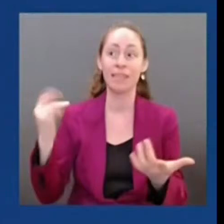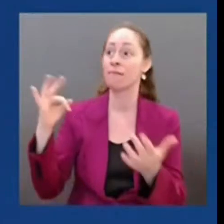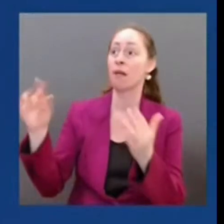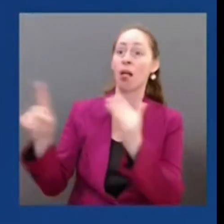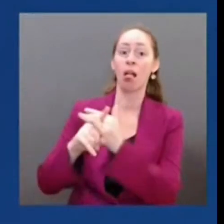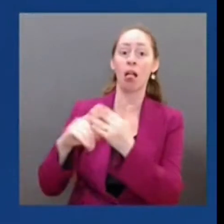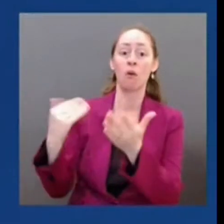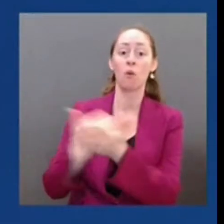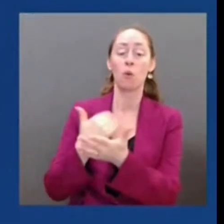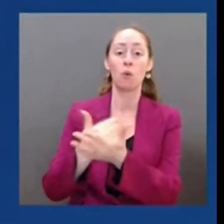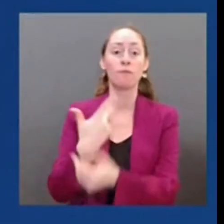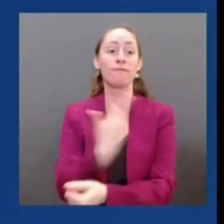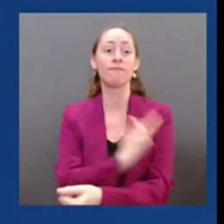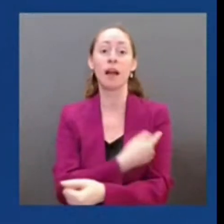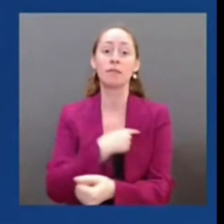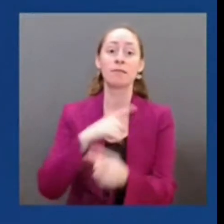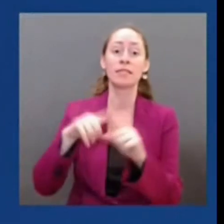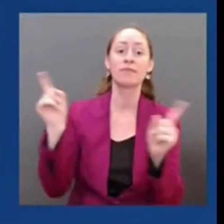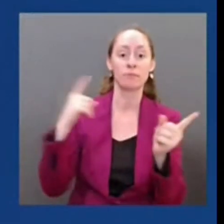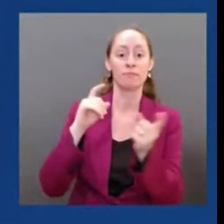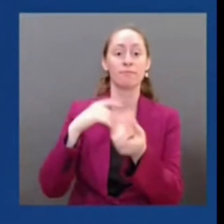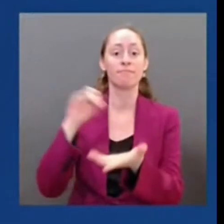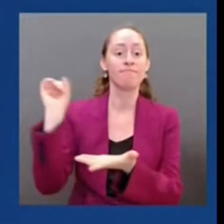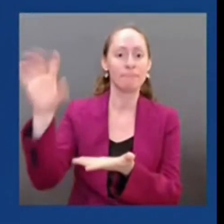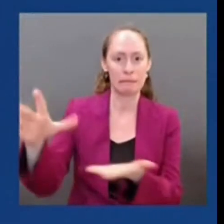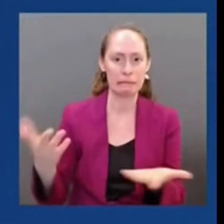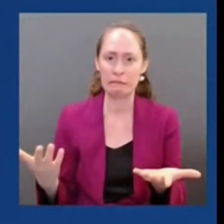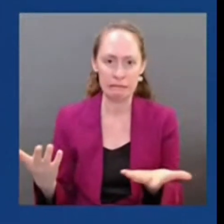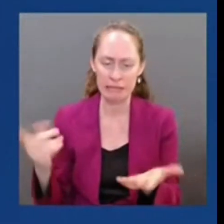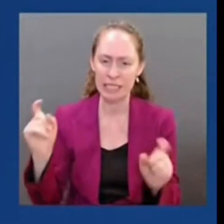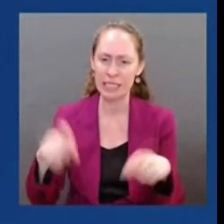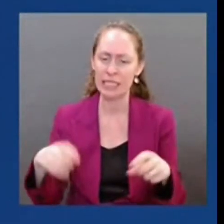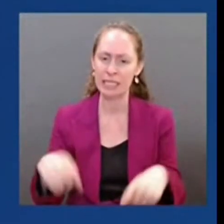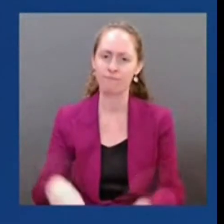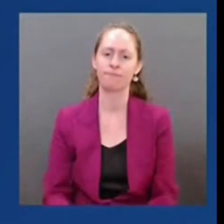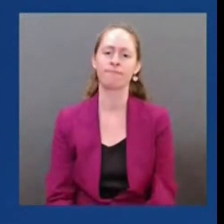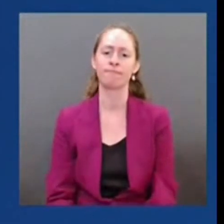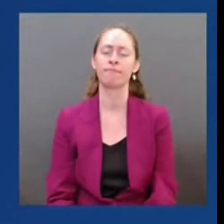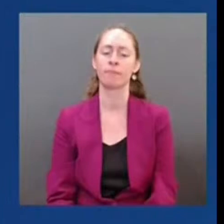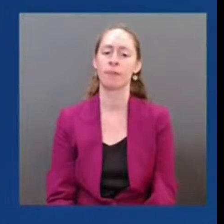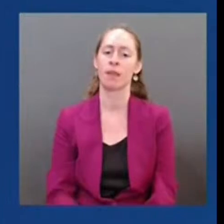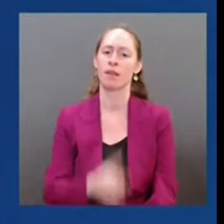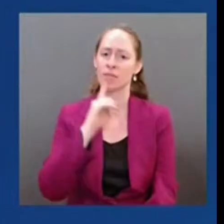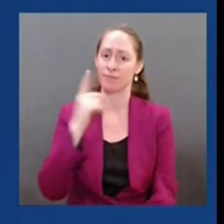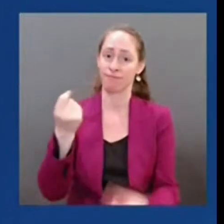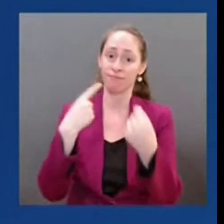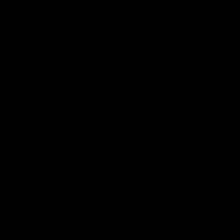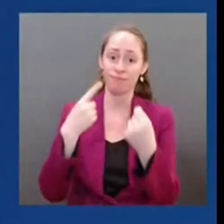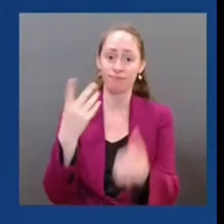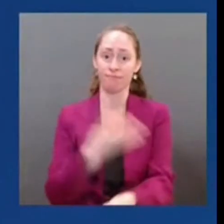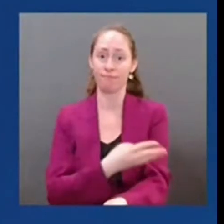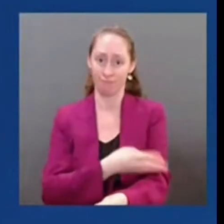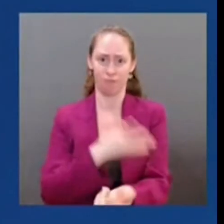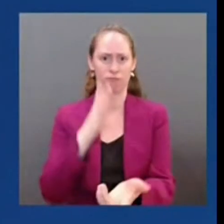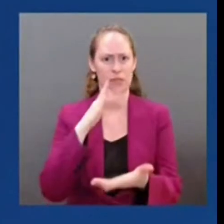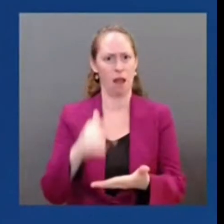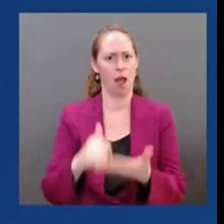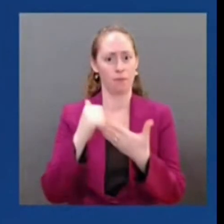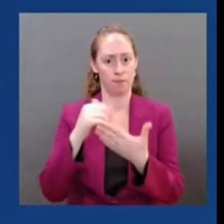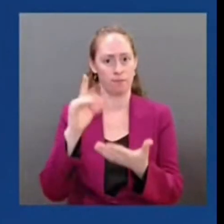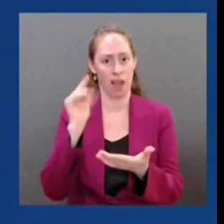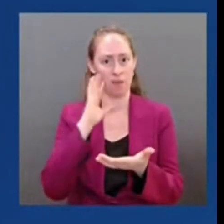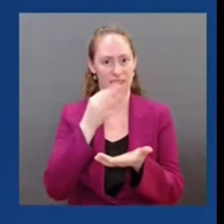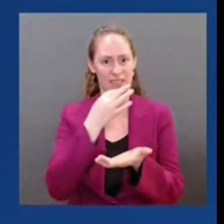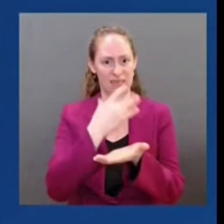OUT IN THE FALL AND WINTER.